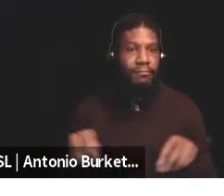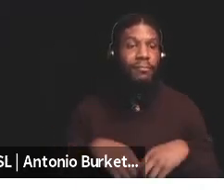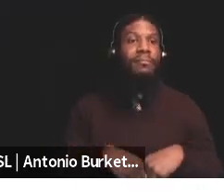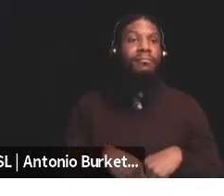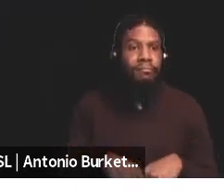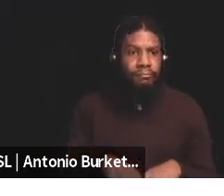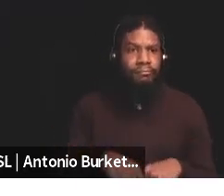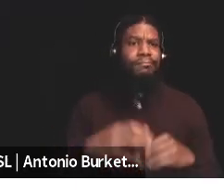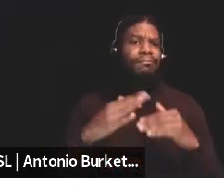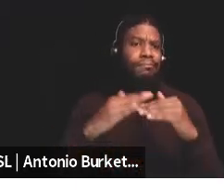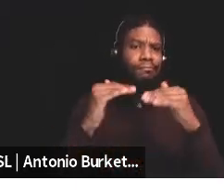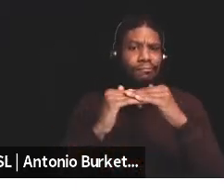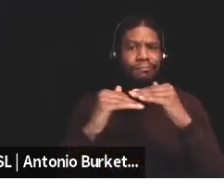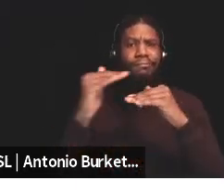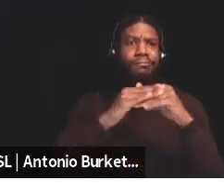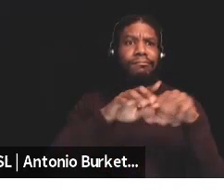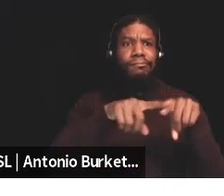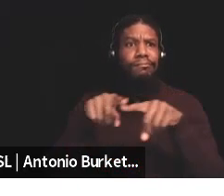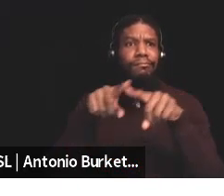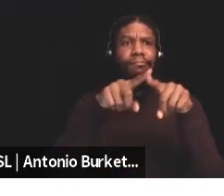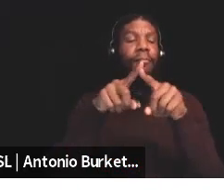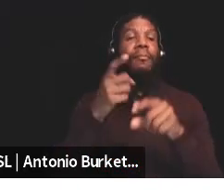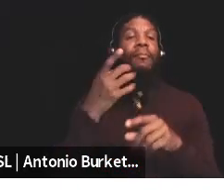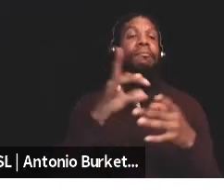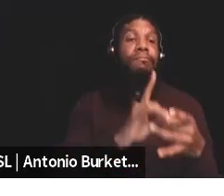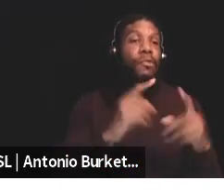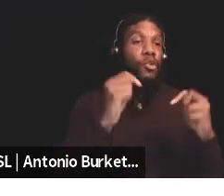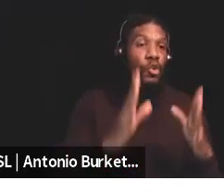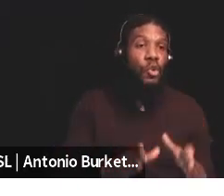at various levels so we talked about among tutors, between administrator and tutors,